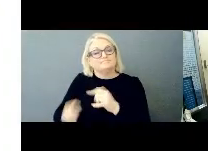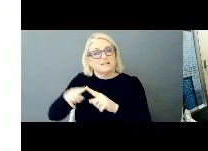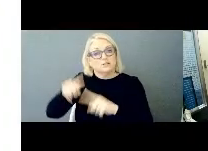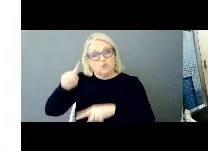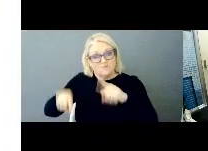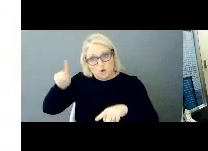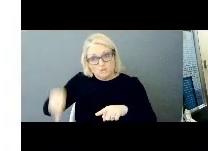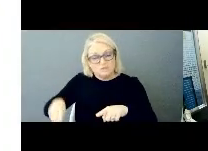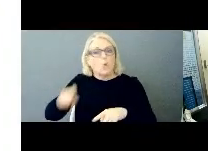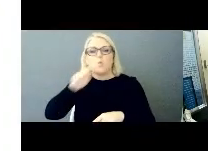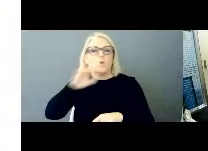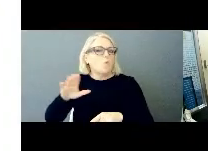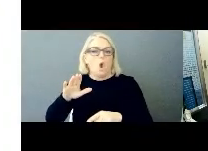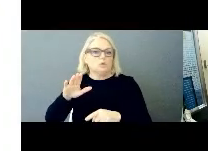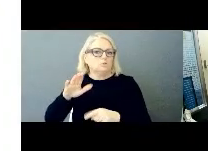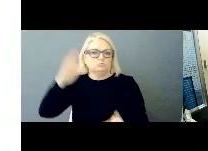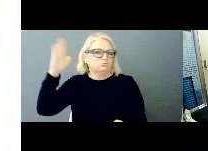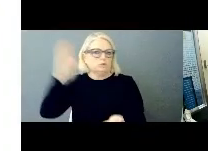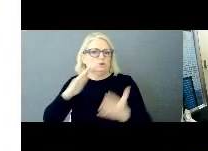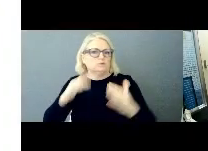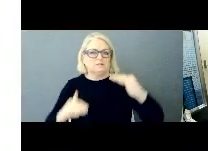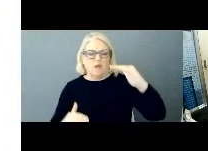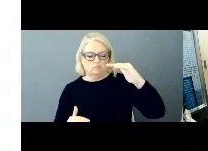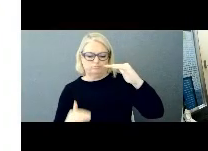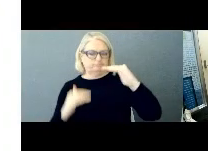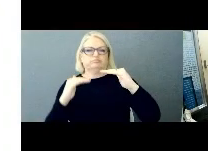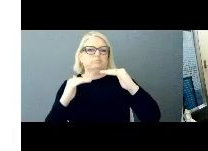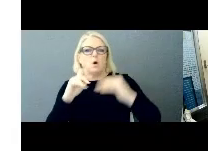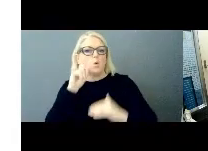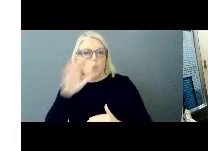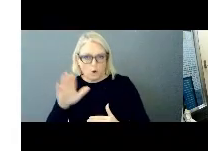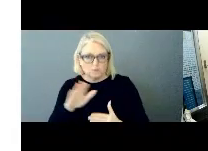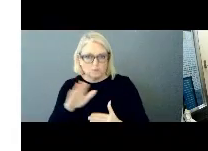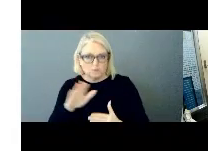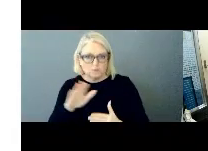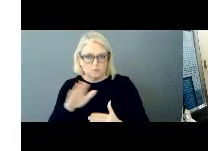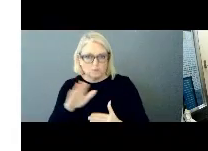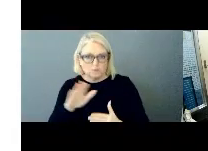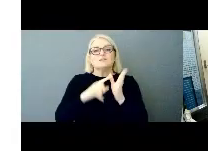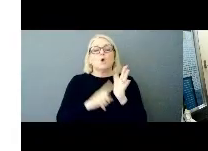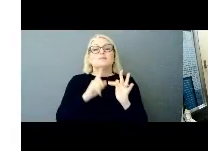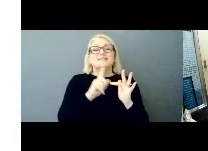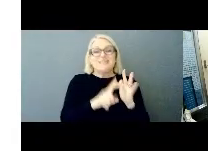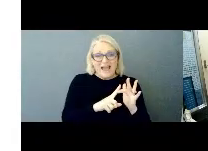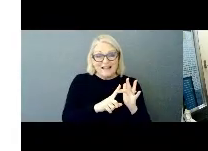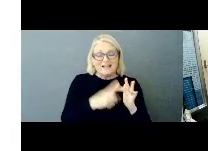and it's this idea of providing things with a scale and intensity that is proportionate to the level of support